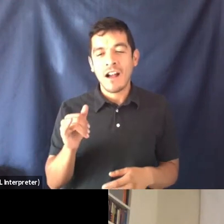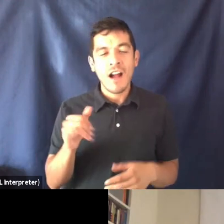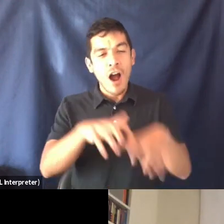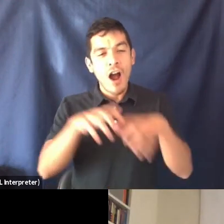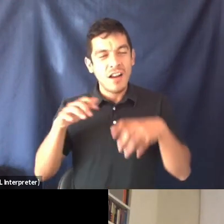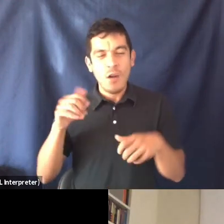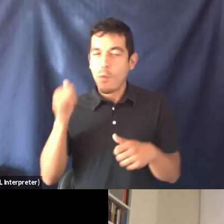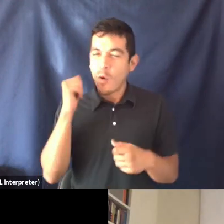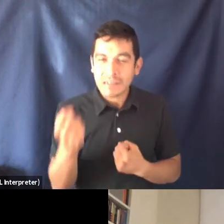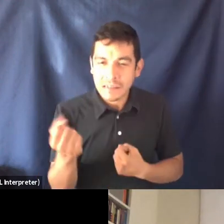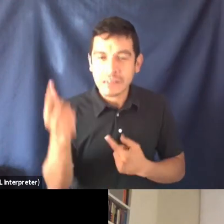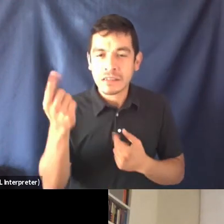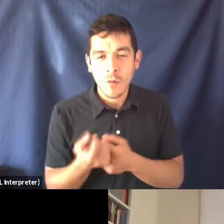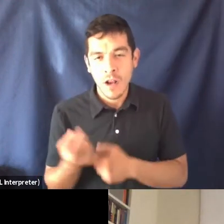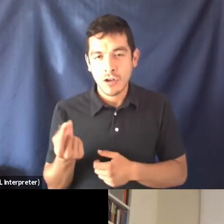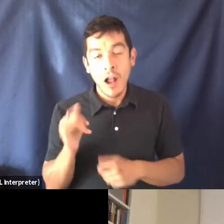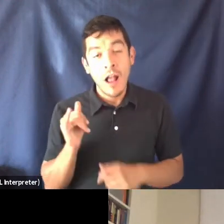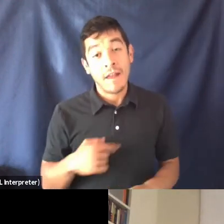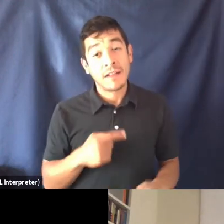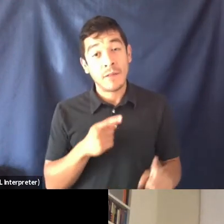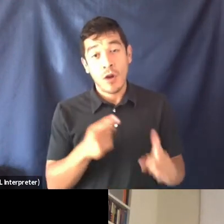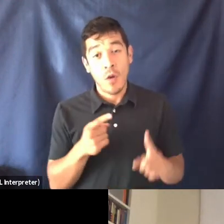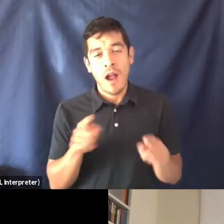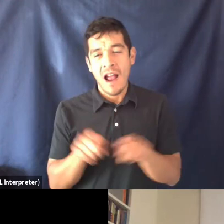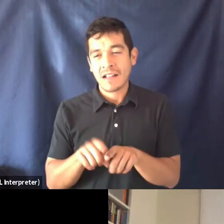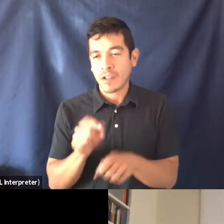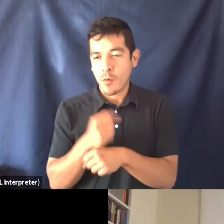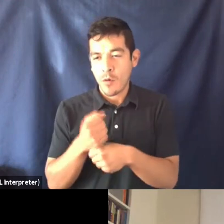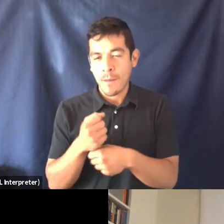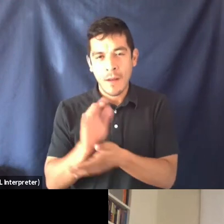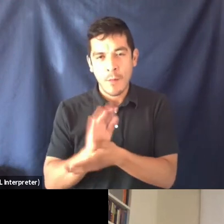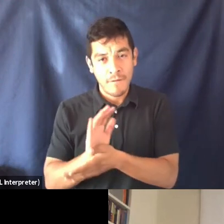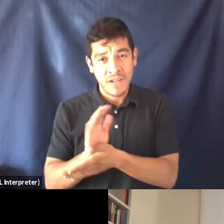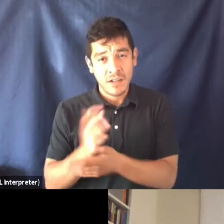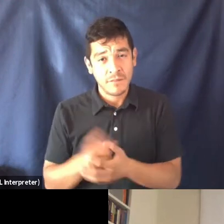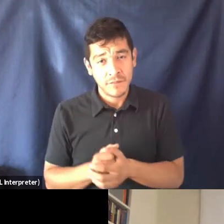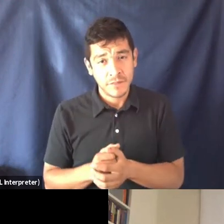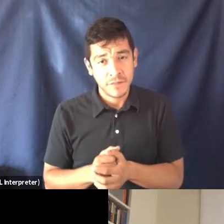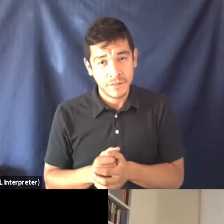which is what was my goal as a filmmaker to get over our species hump sort of